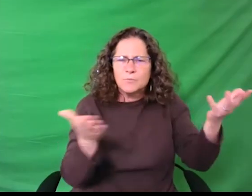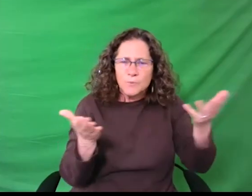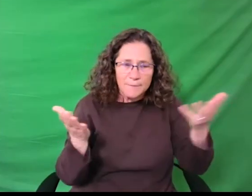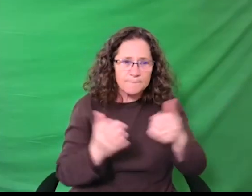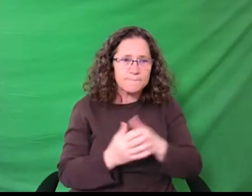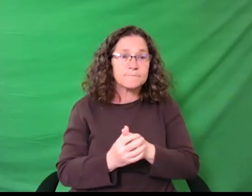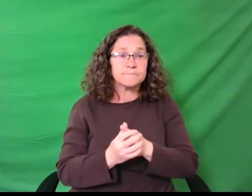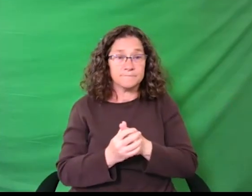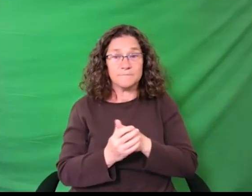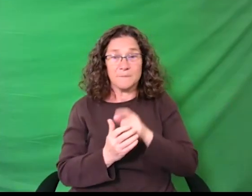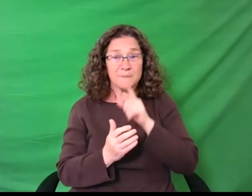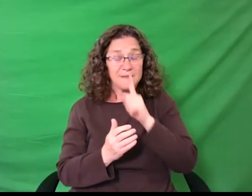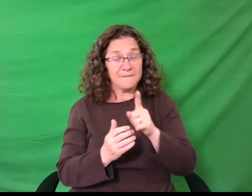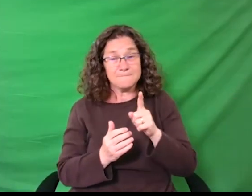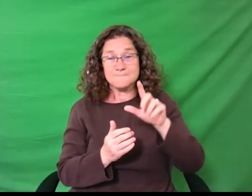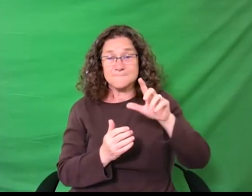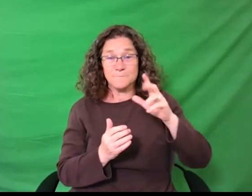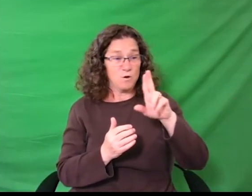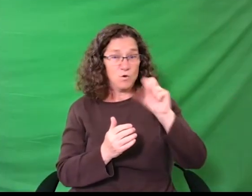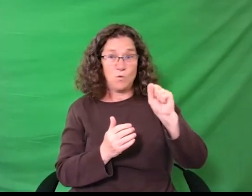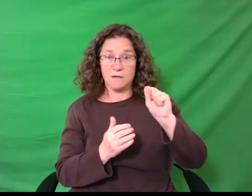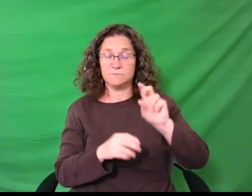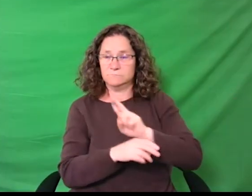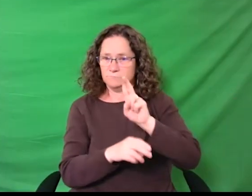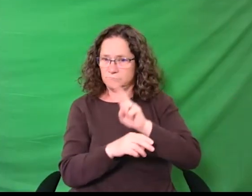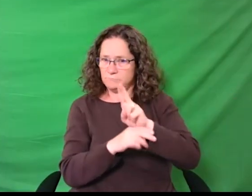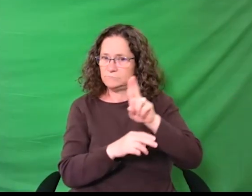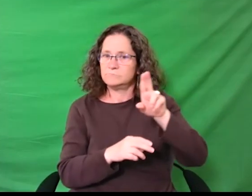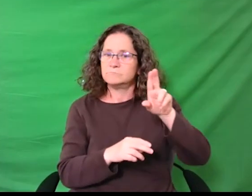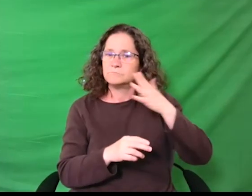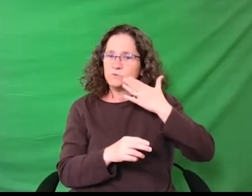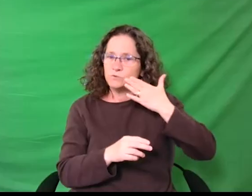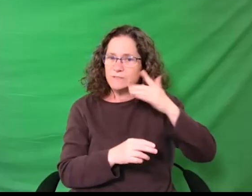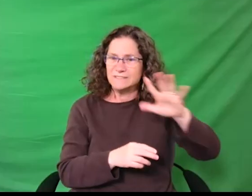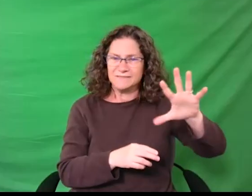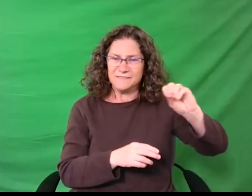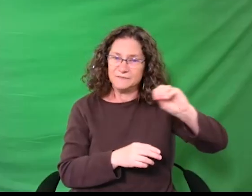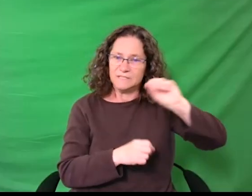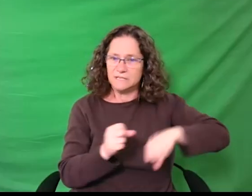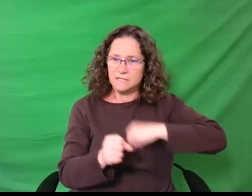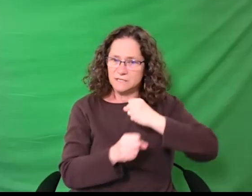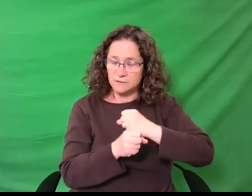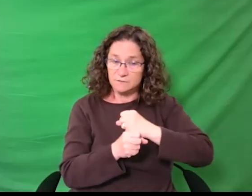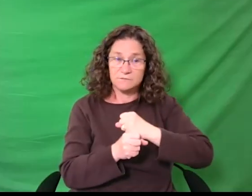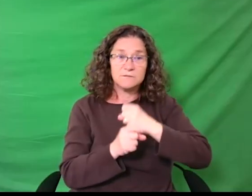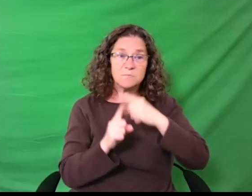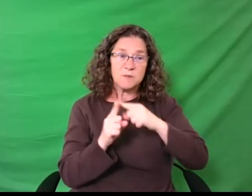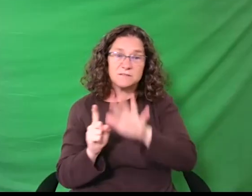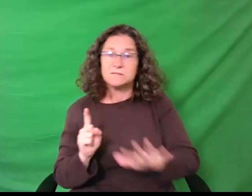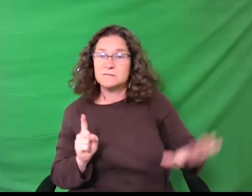for 50 years in the US and around the world. And research demonstrates that adding cued speech